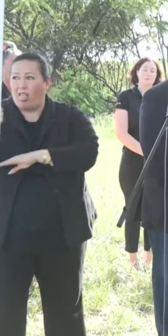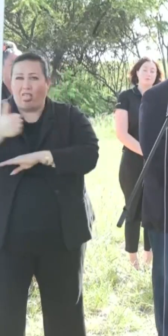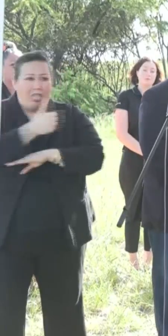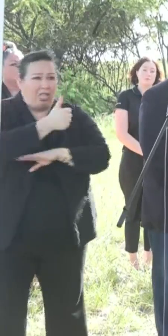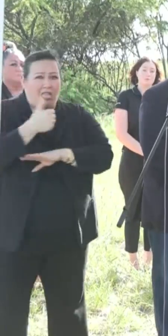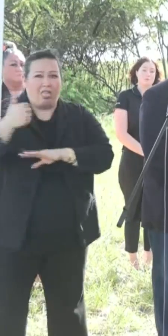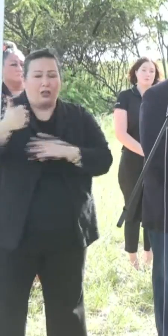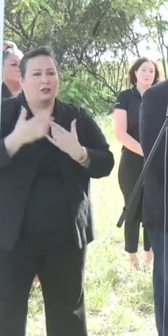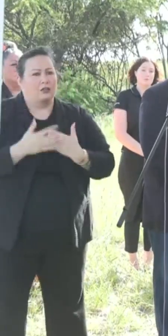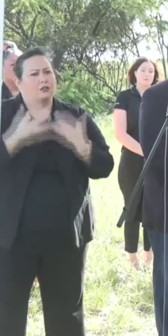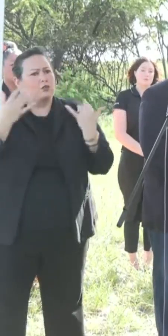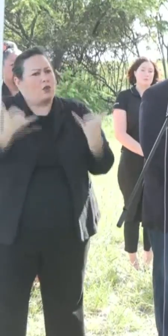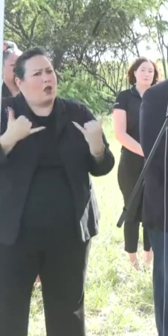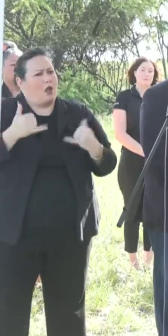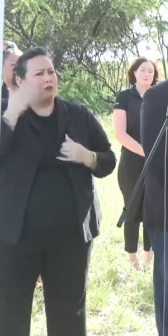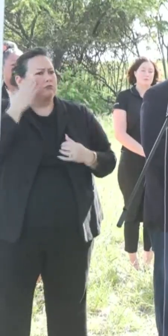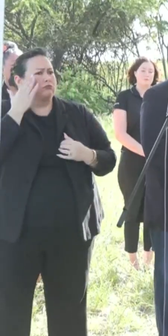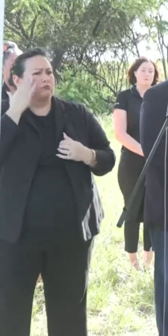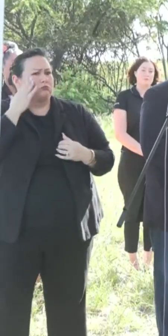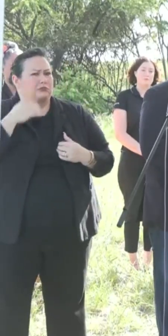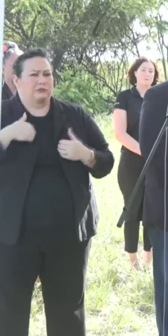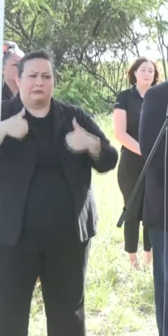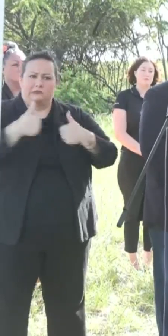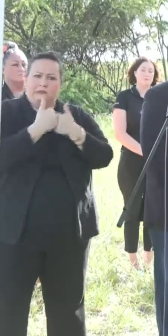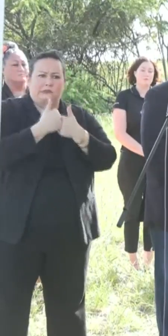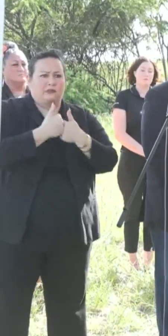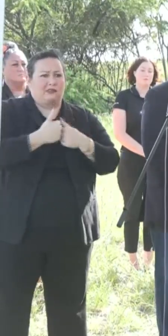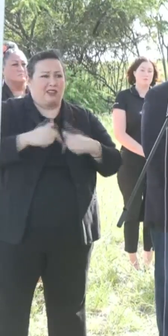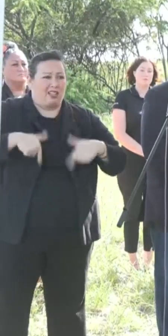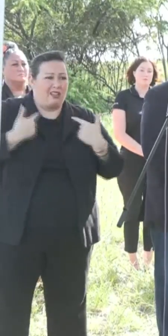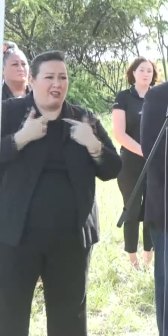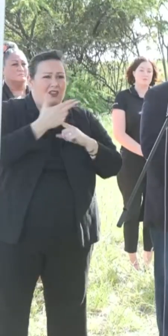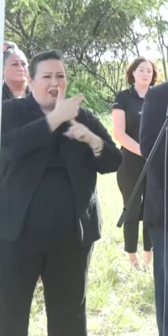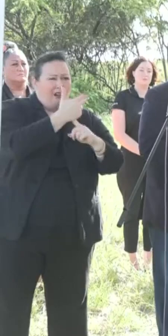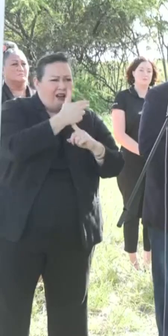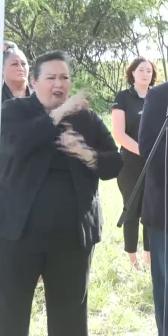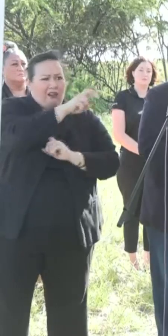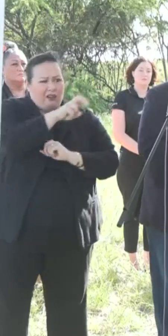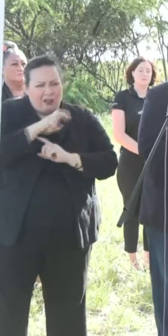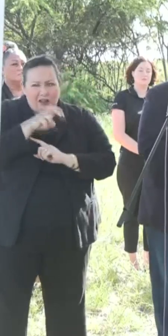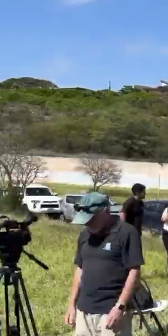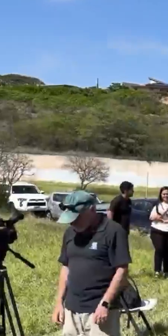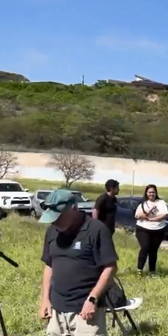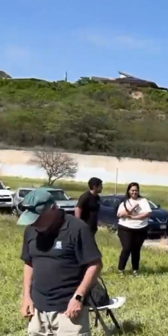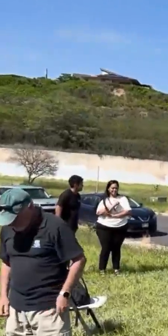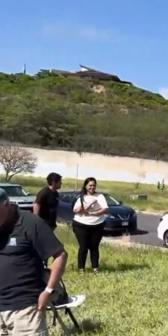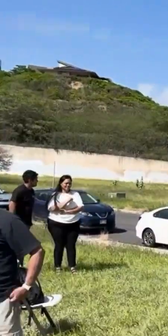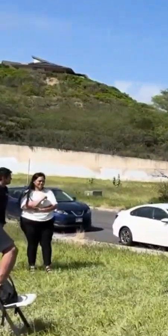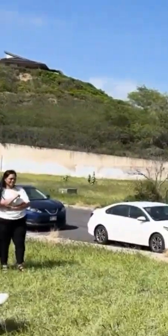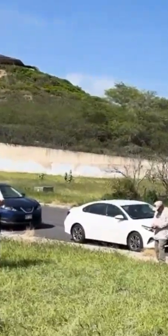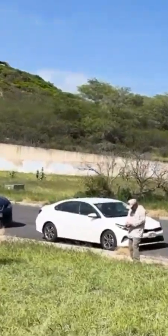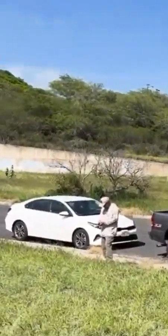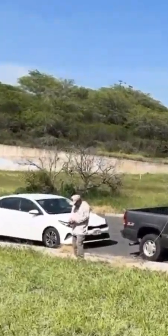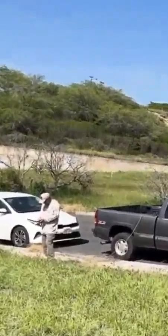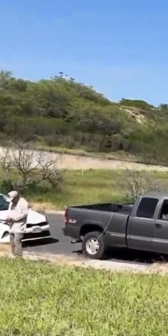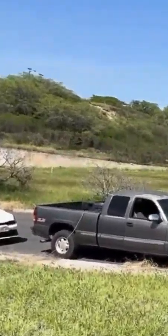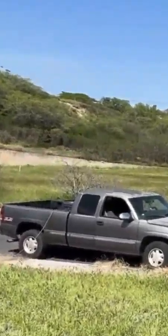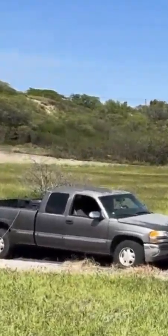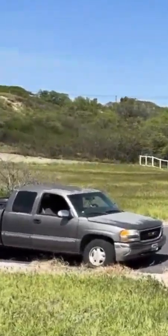THE SUMMER. WE ALL KNOW THAT TOO CHALLENGING. JUST CONTINUE TO LIVE IN HOTELS. NEED TO GET